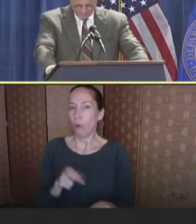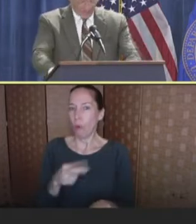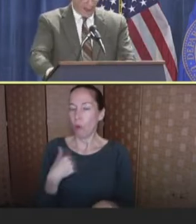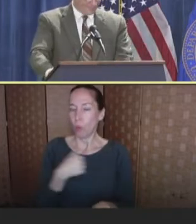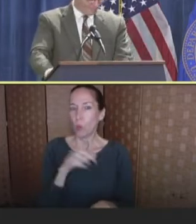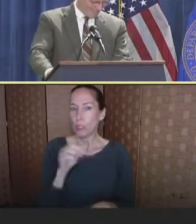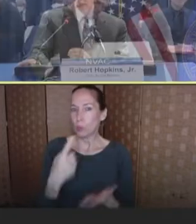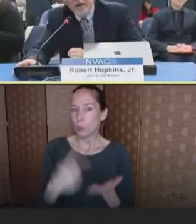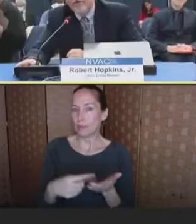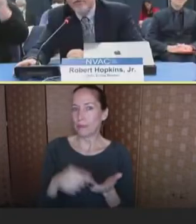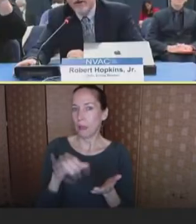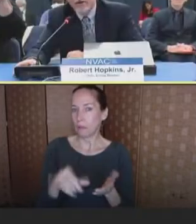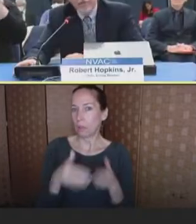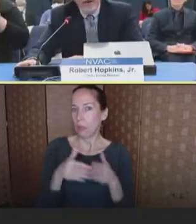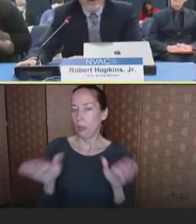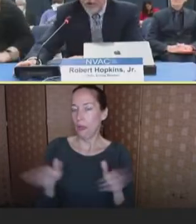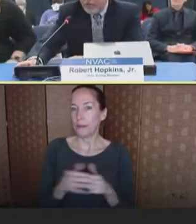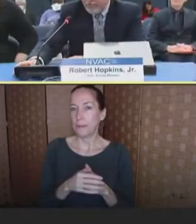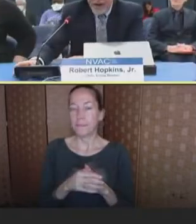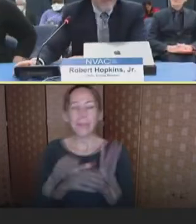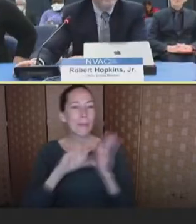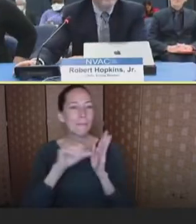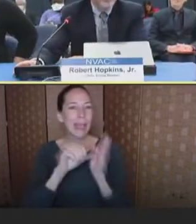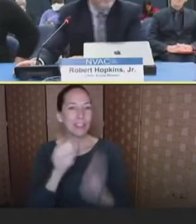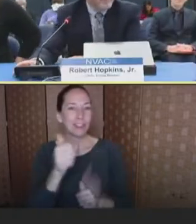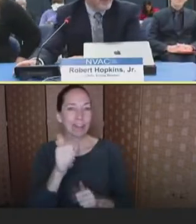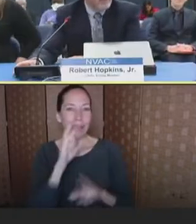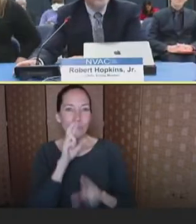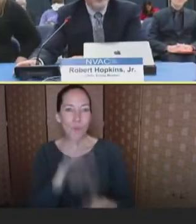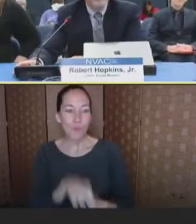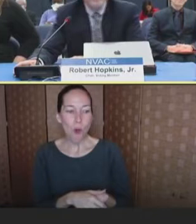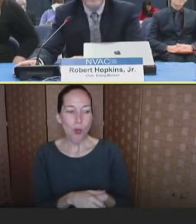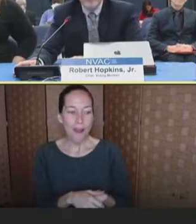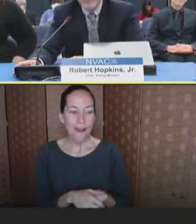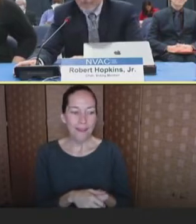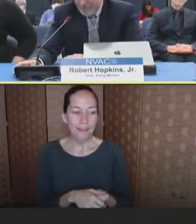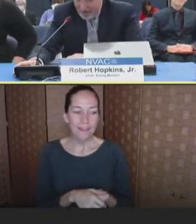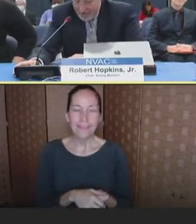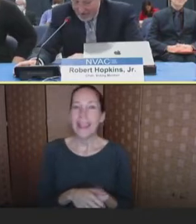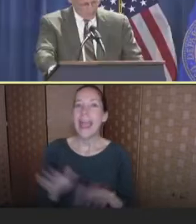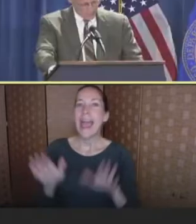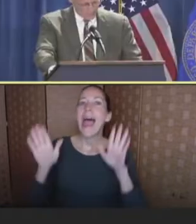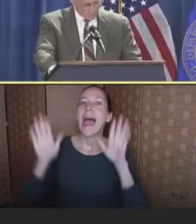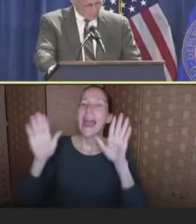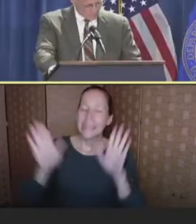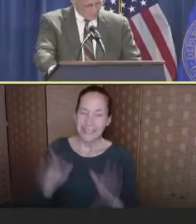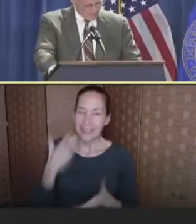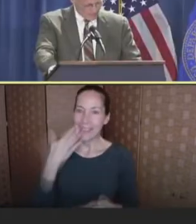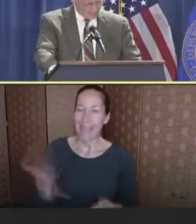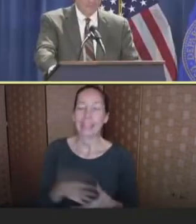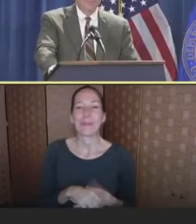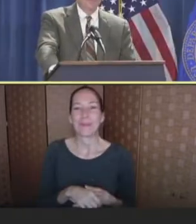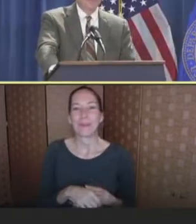[talking simultaneously] Robert Hopkins: Yeah. John Dunn: Excellent. Thank you. Robert Hopkins: All right. Thank you, Dr. Duchin.